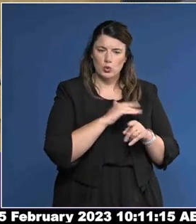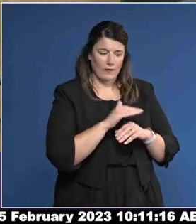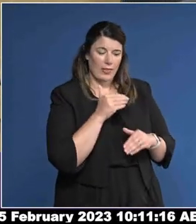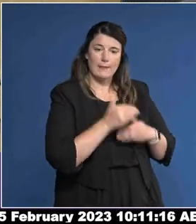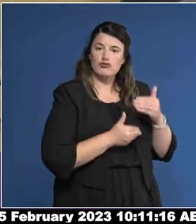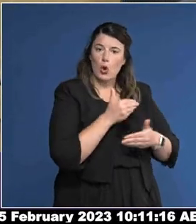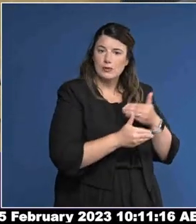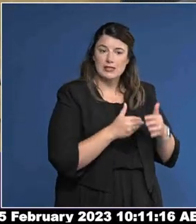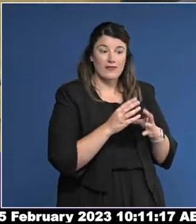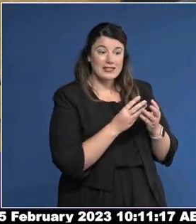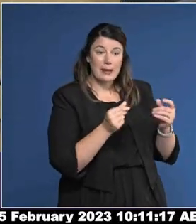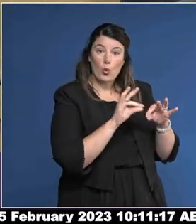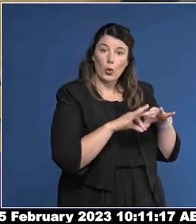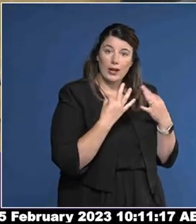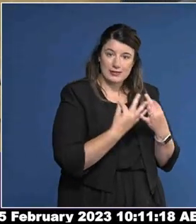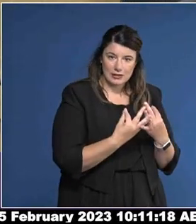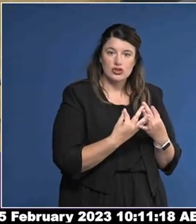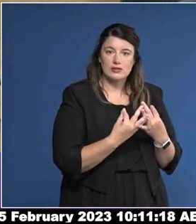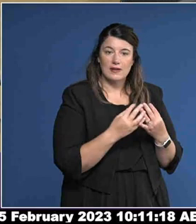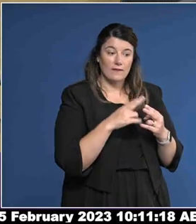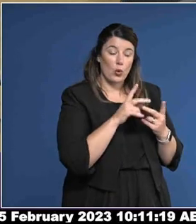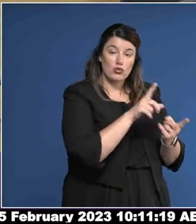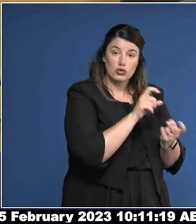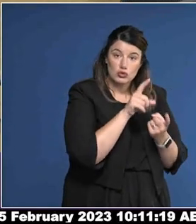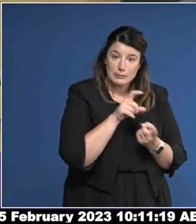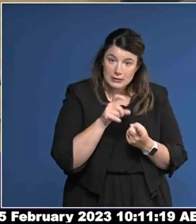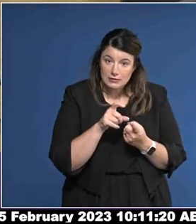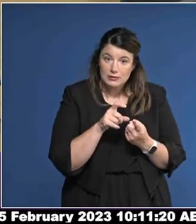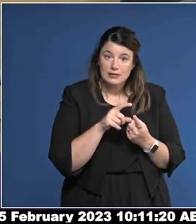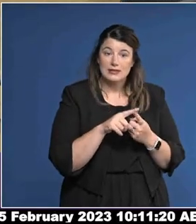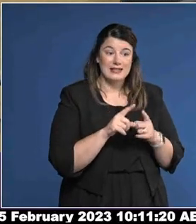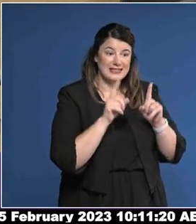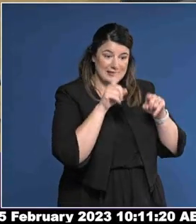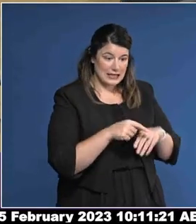providers with respect to recruitment, initial onboarding and some of the features